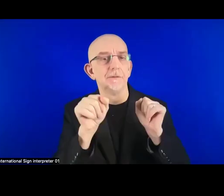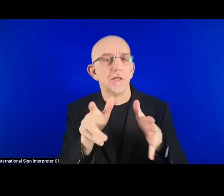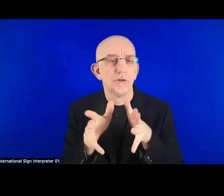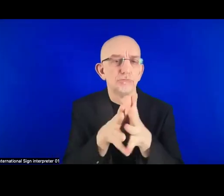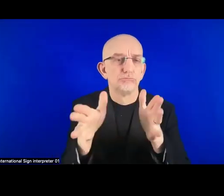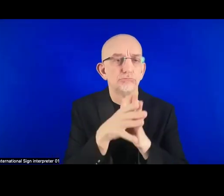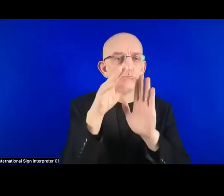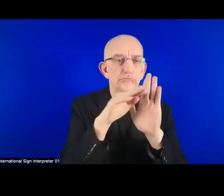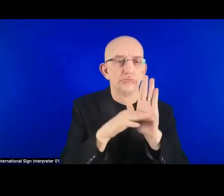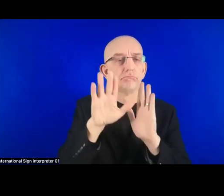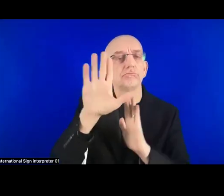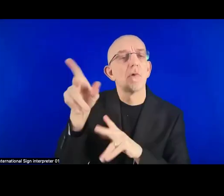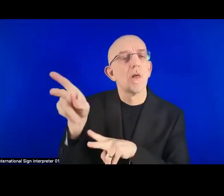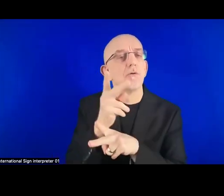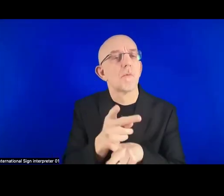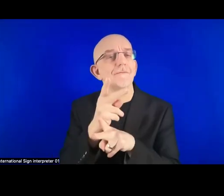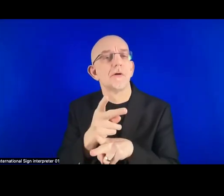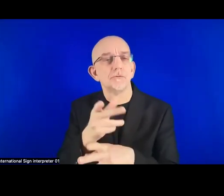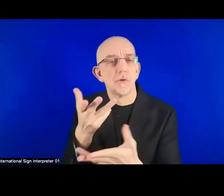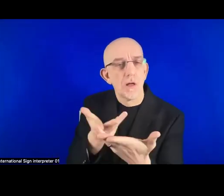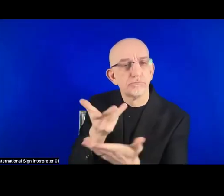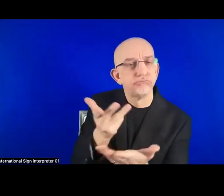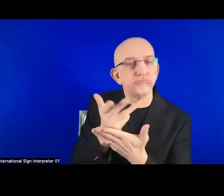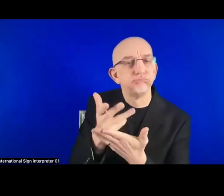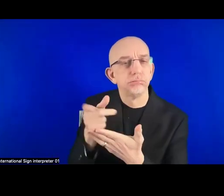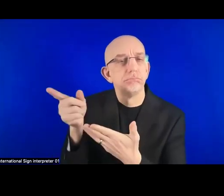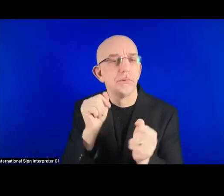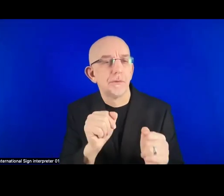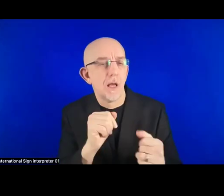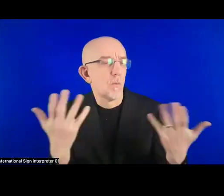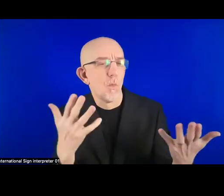is part of a project co-funded by the Marie Curie actions, it uses European research